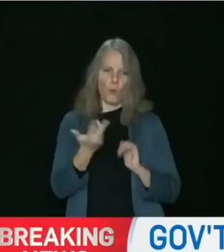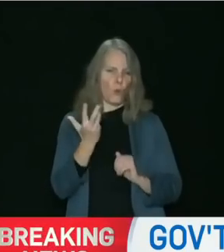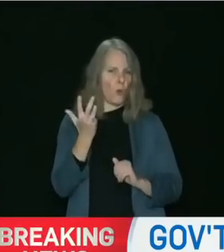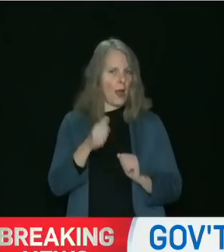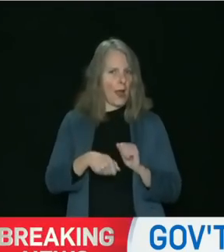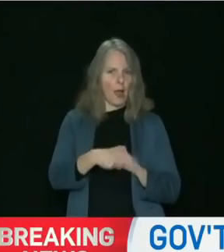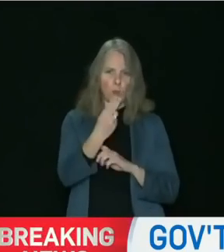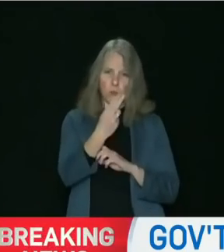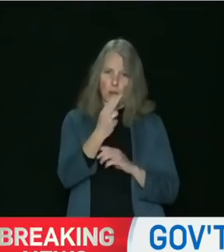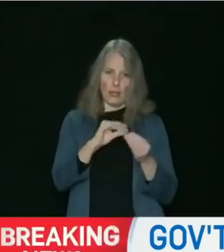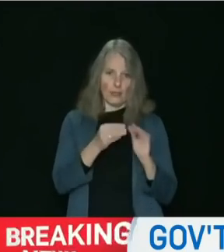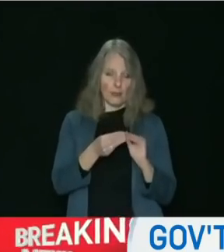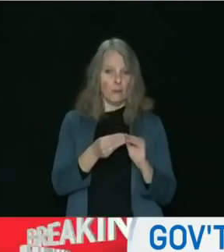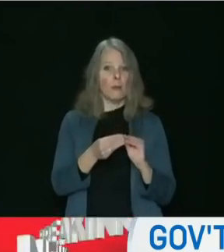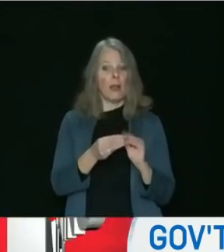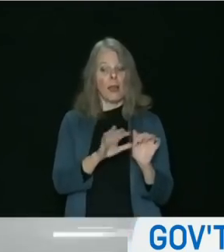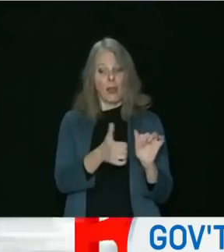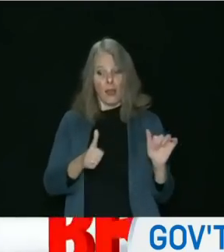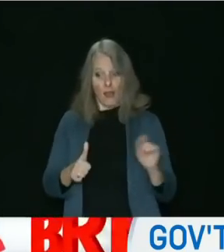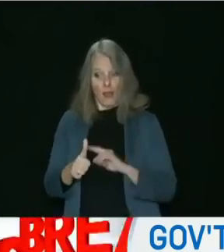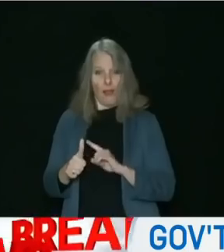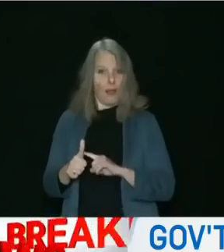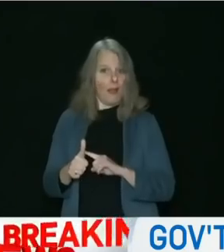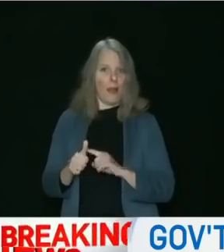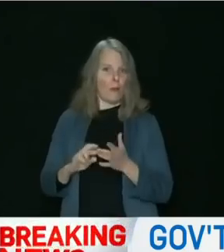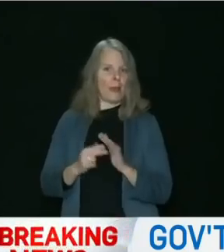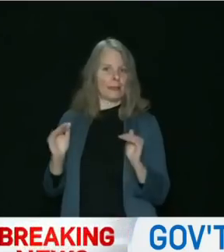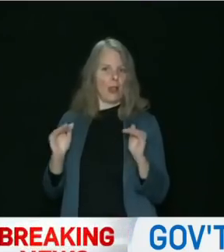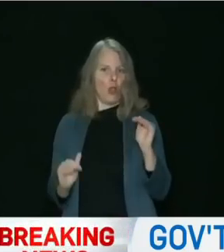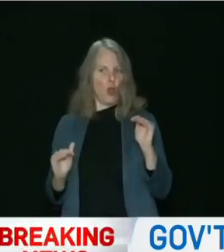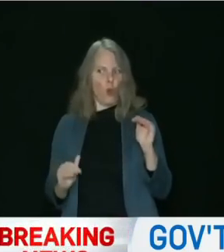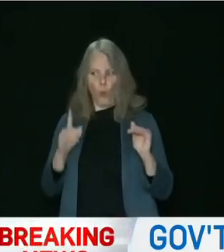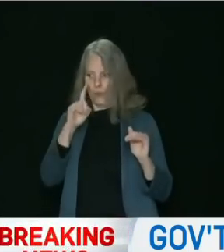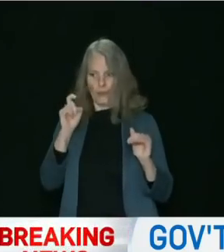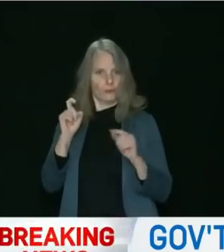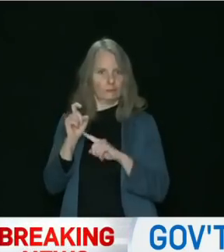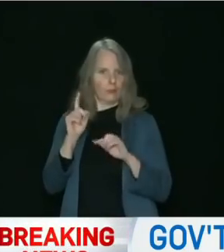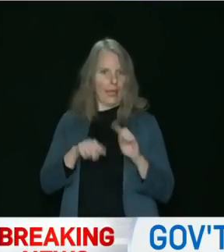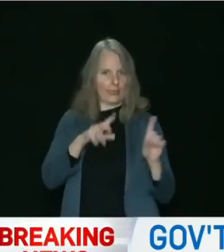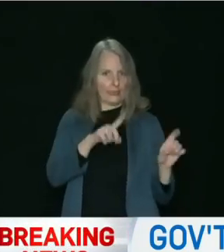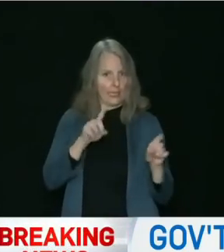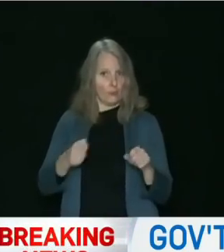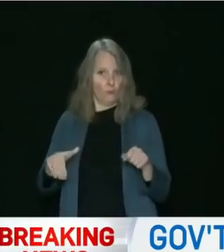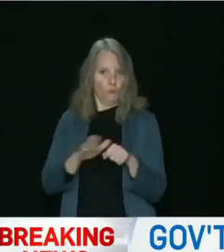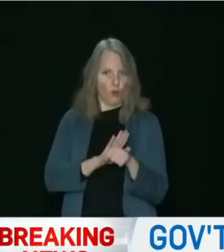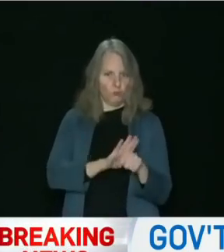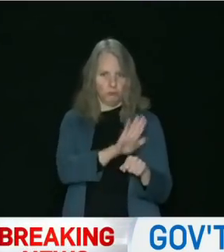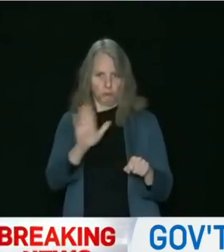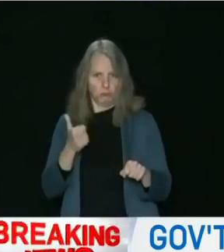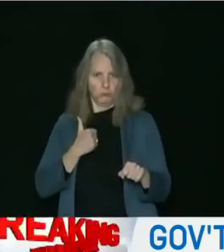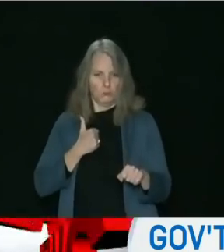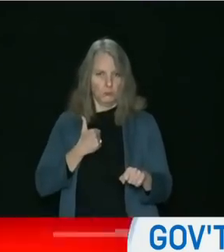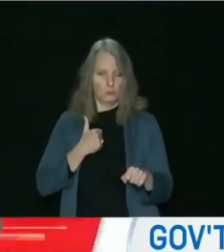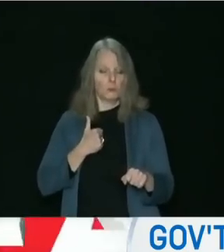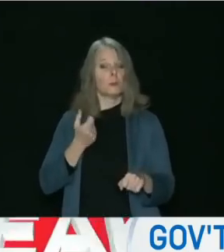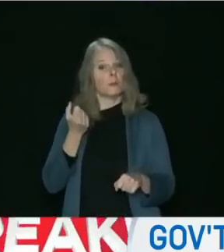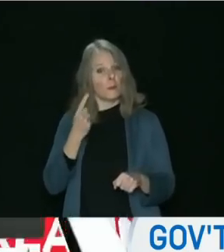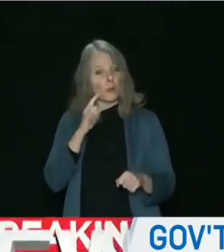SHOWS THAT COVID-19 PROPAGATED